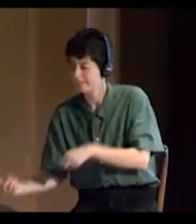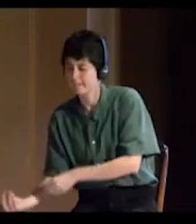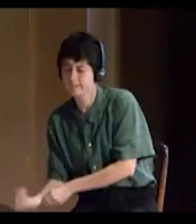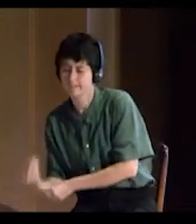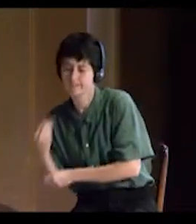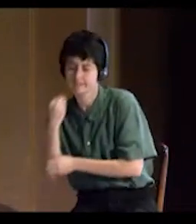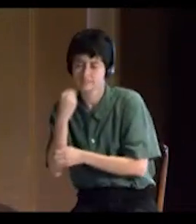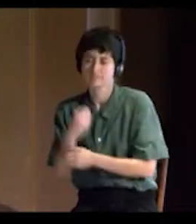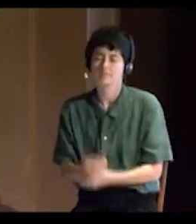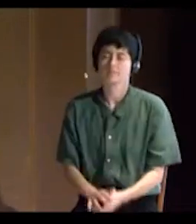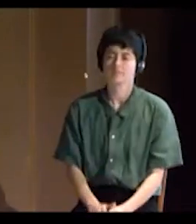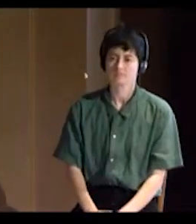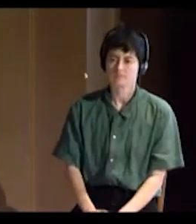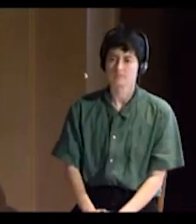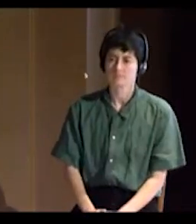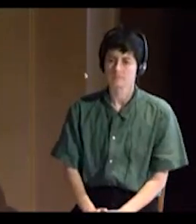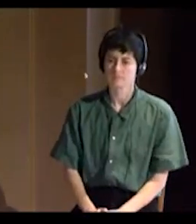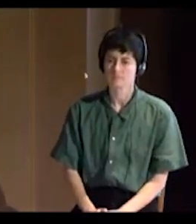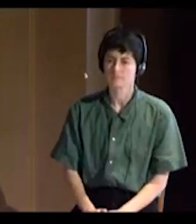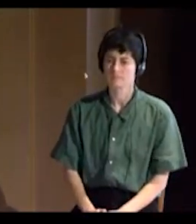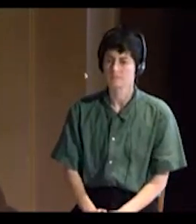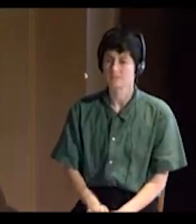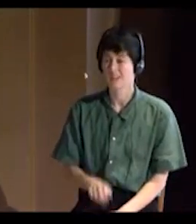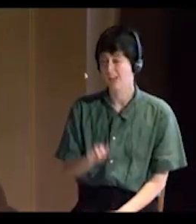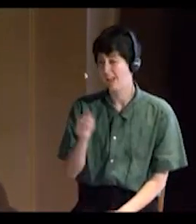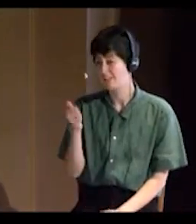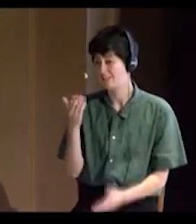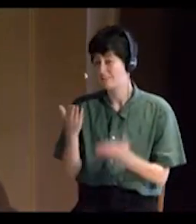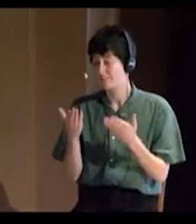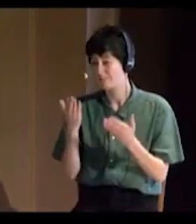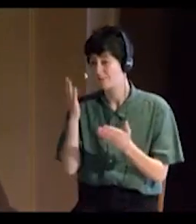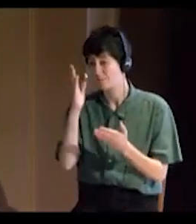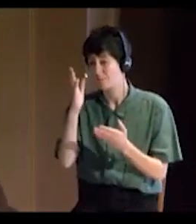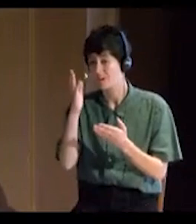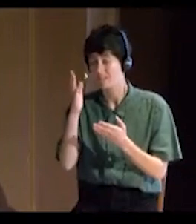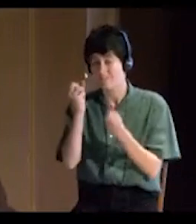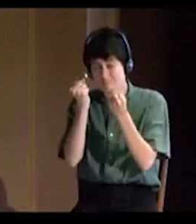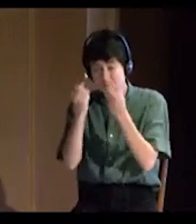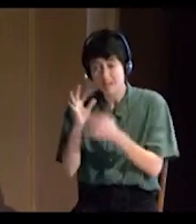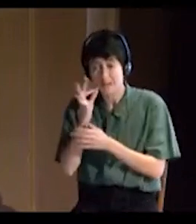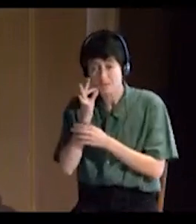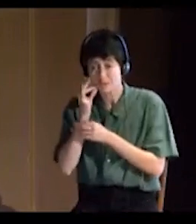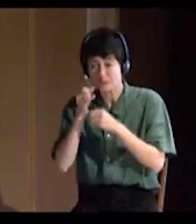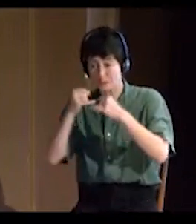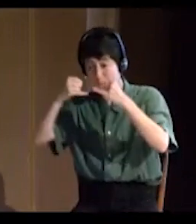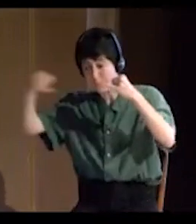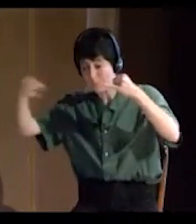but they might not necessarily get consumed. A lot of them might end up, you know, rotting on the vine, so to speak.